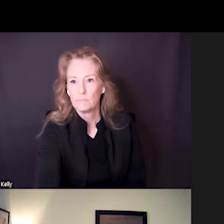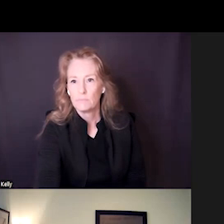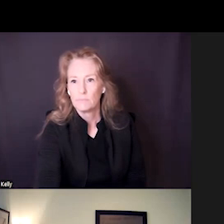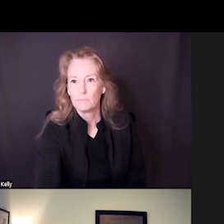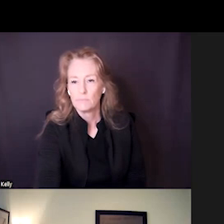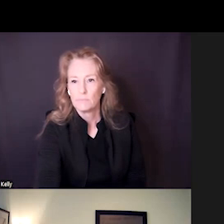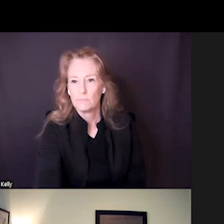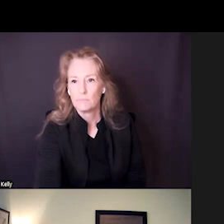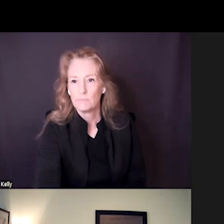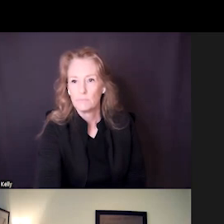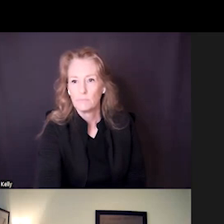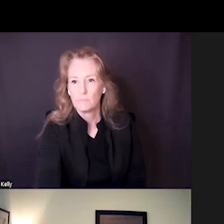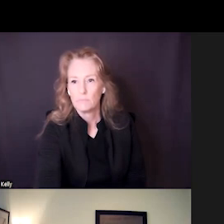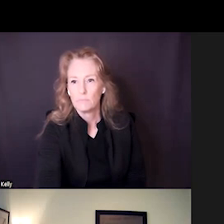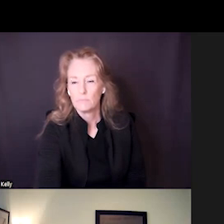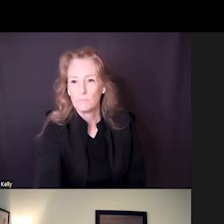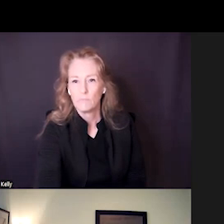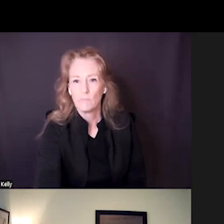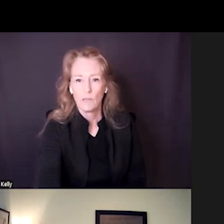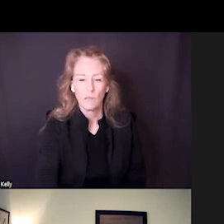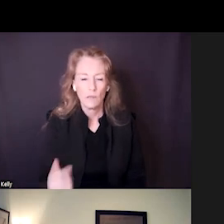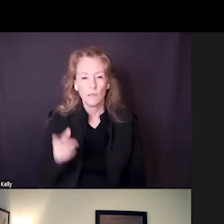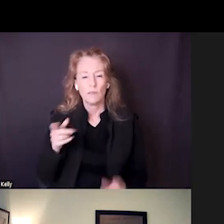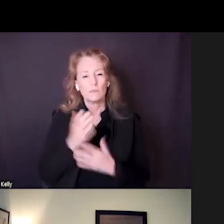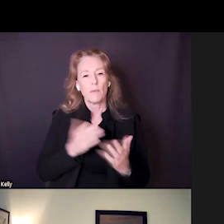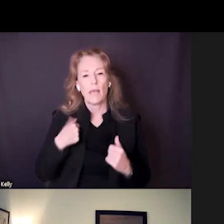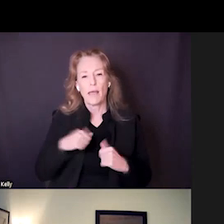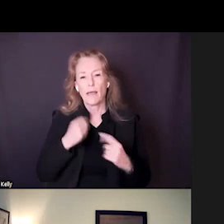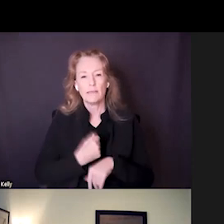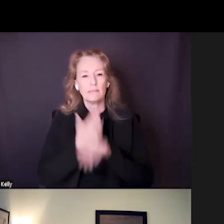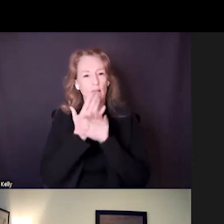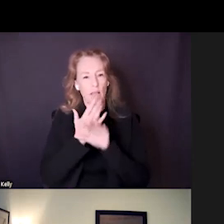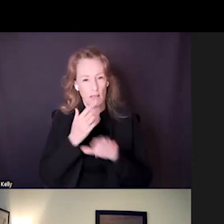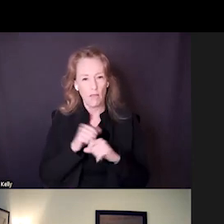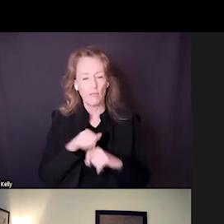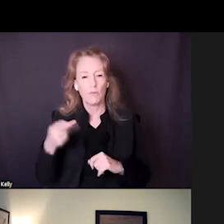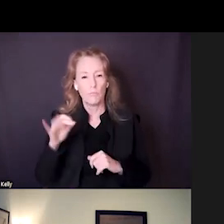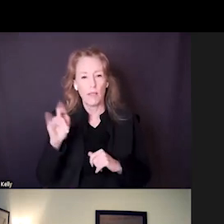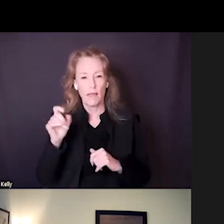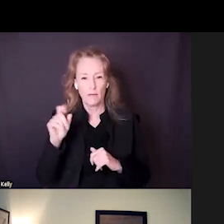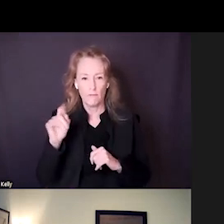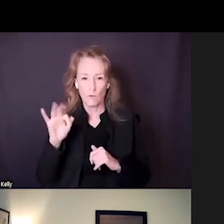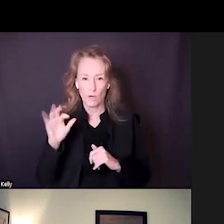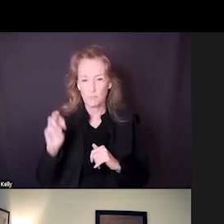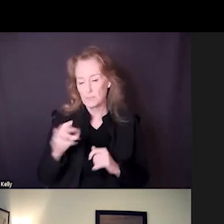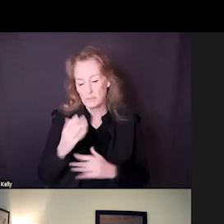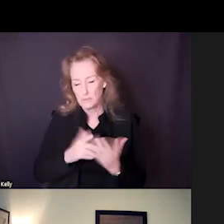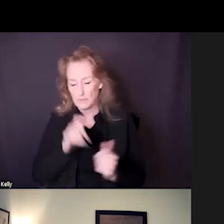AND THEY FOUND OUT THEY HAD ISSUES. BROAD BAND AND CONNECTING.